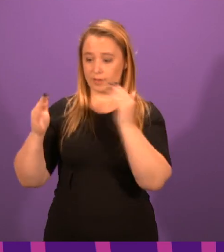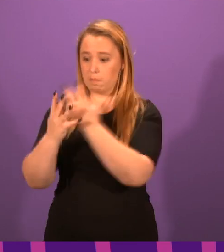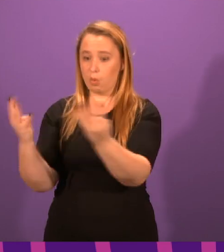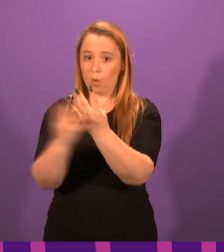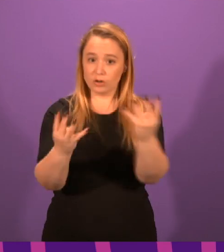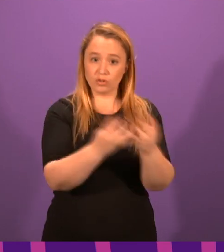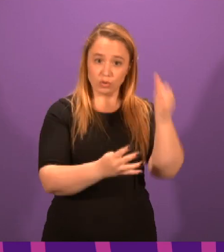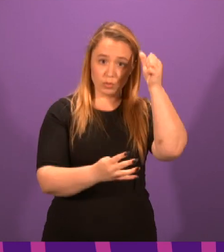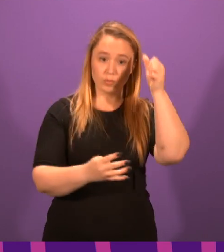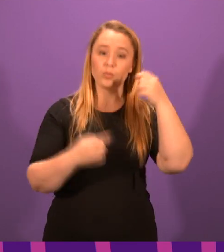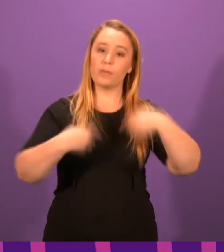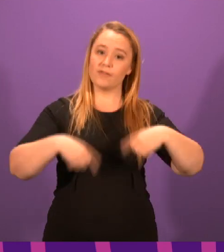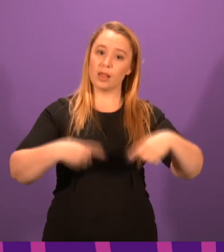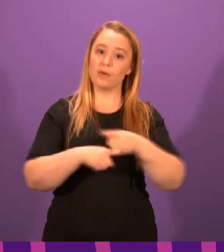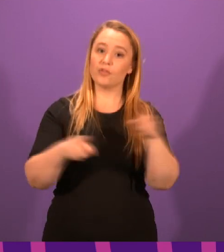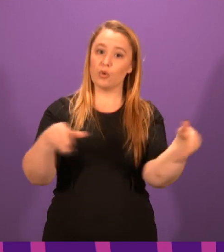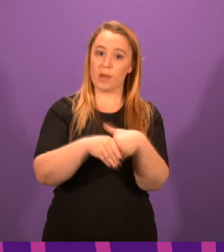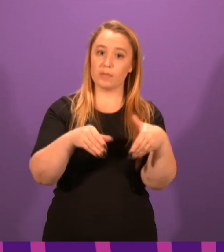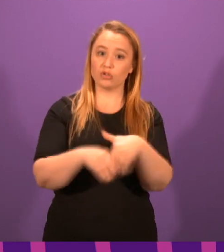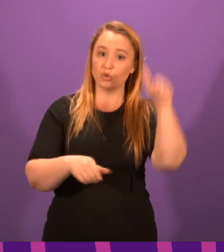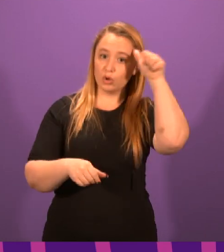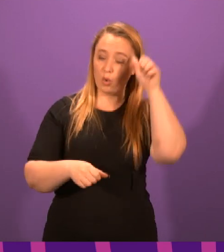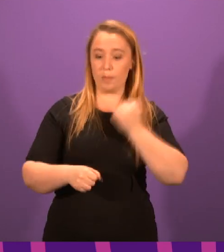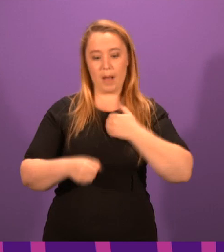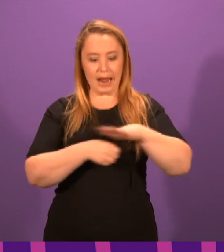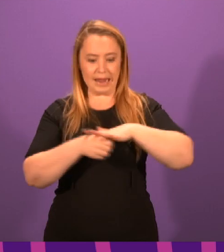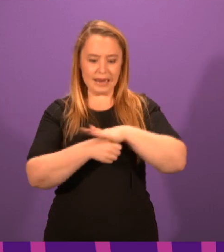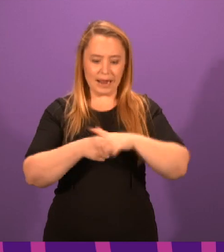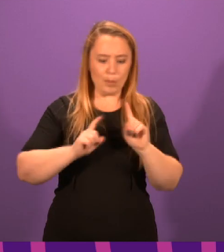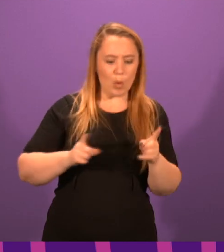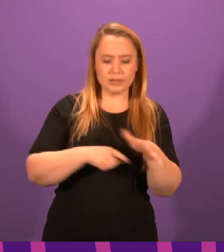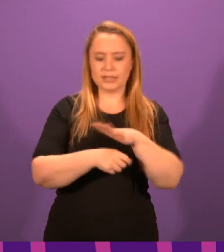to members so that they know what the situation is in the area that they represent.